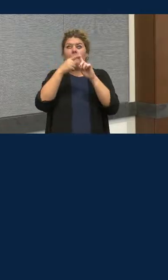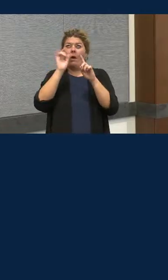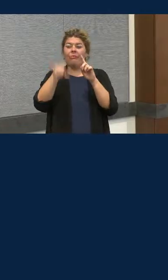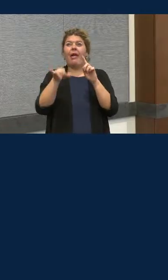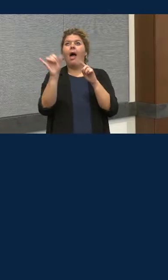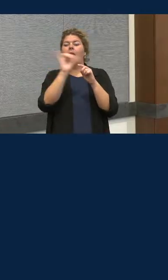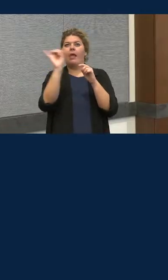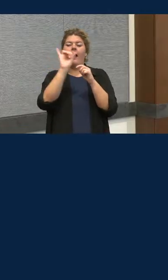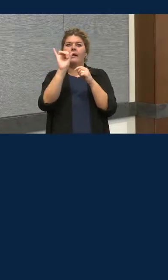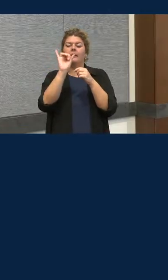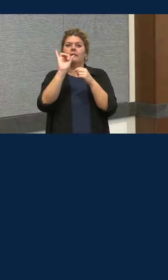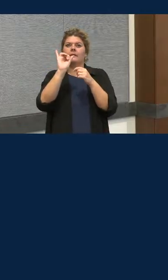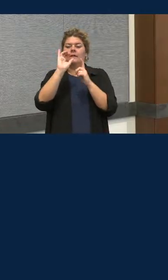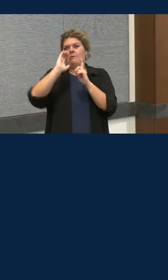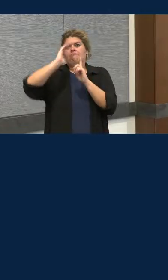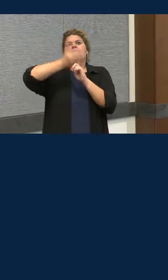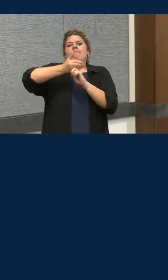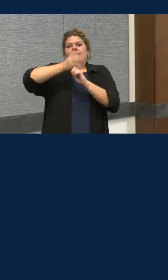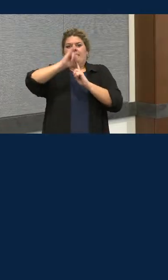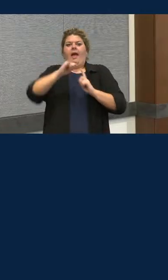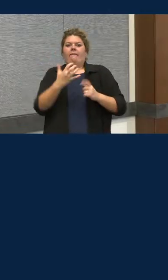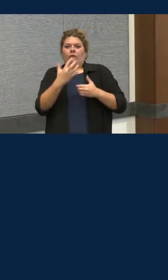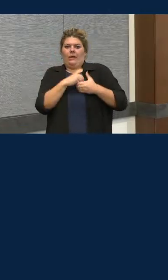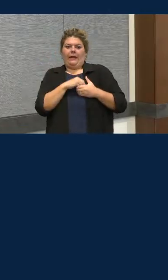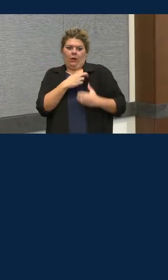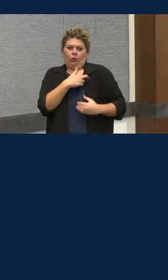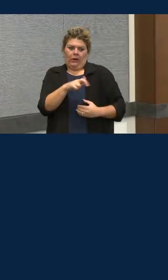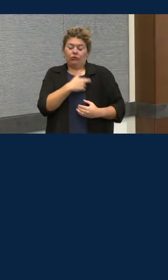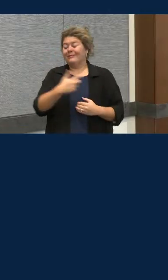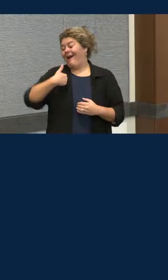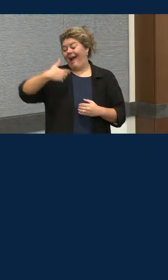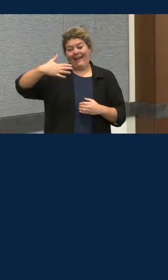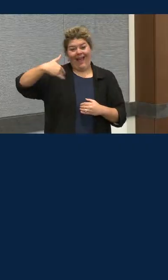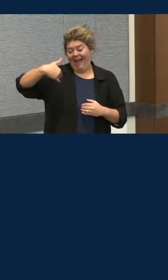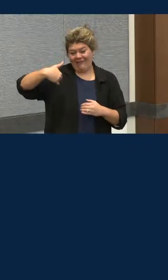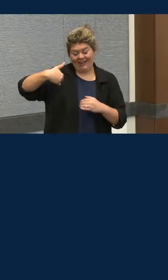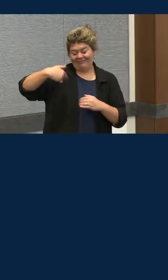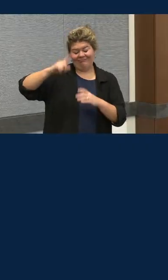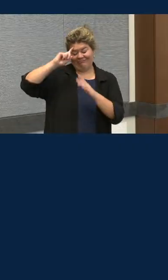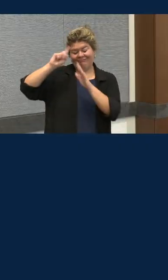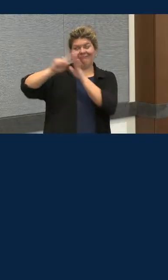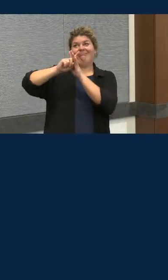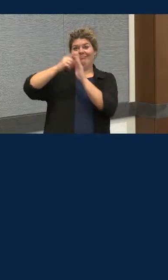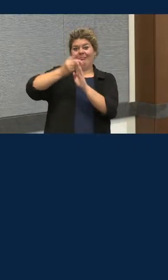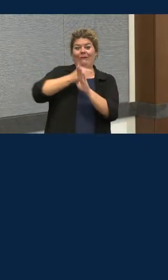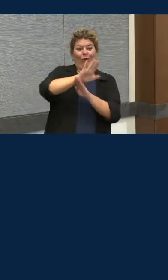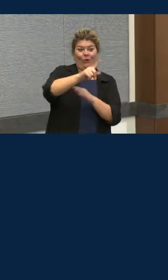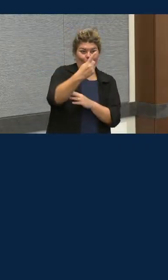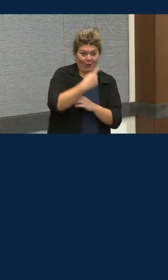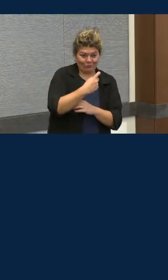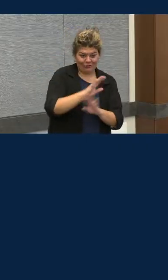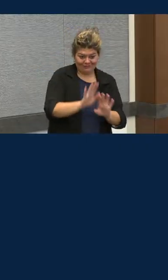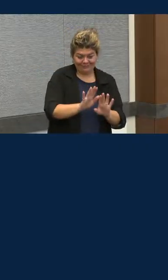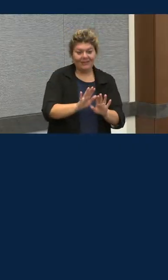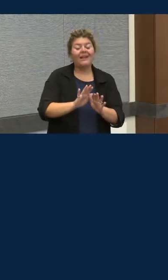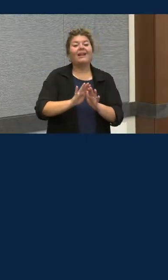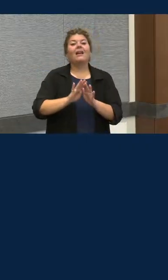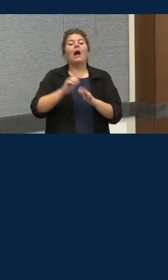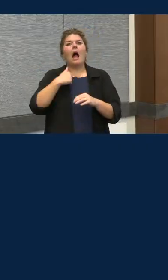religion, which I have not done before this question, I would